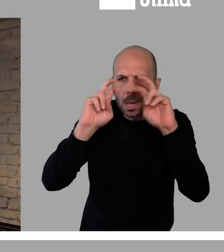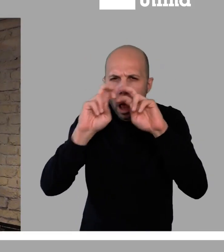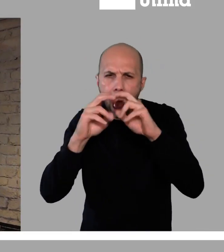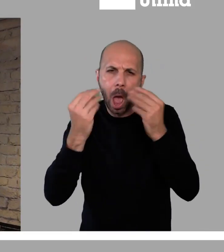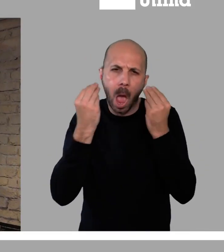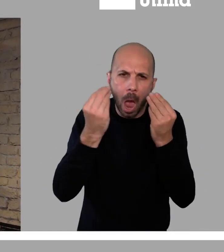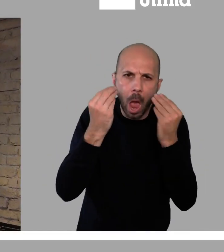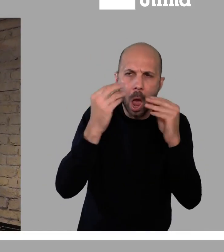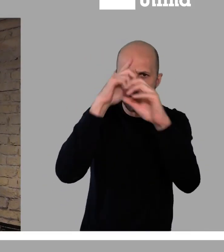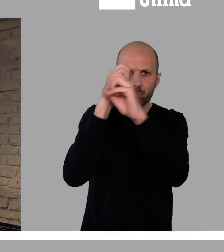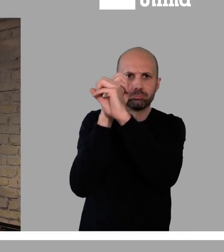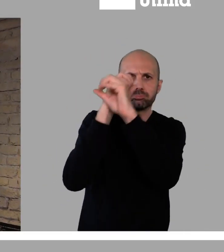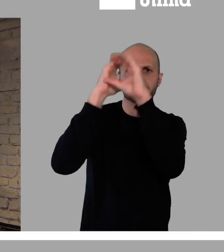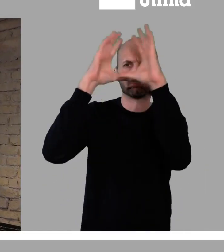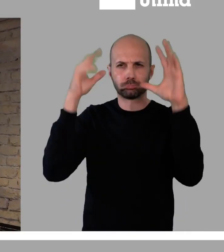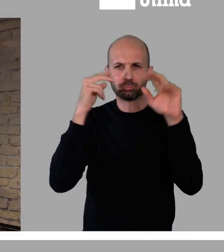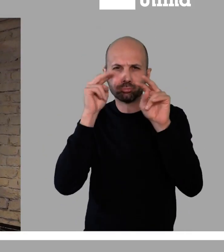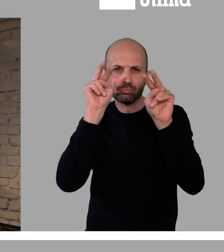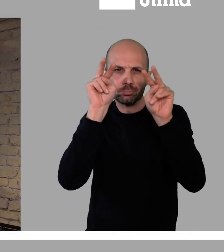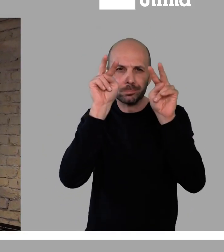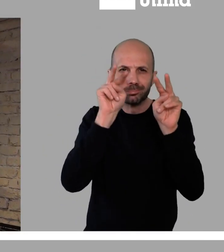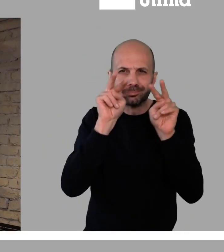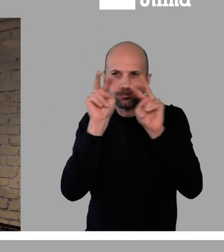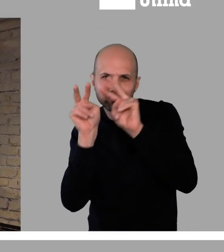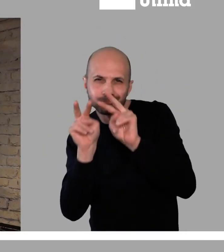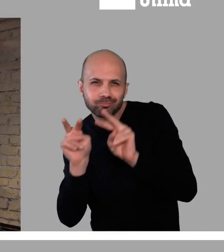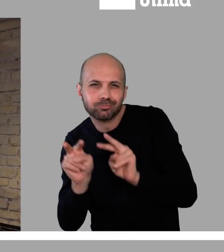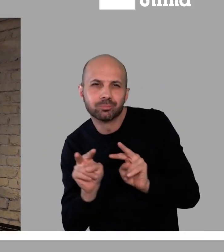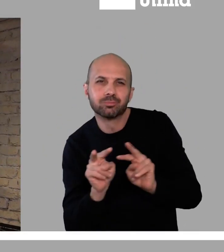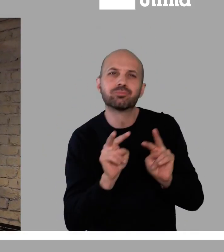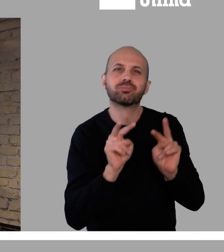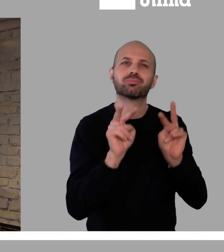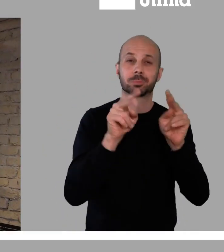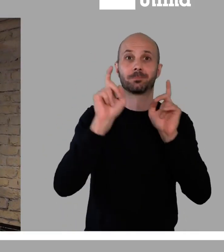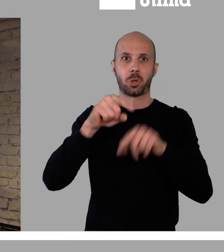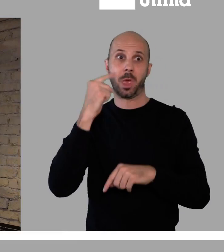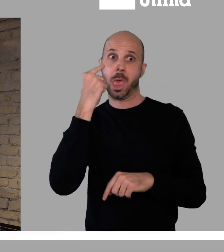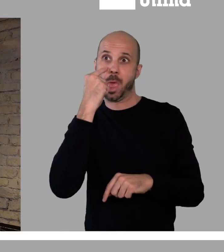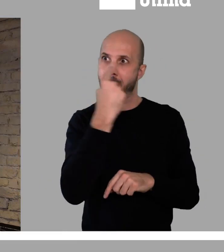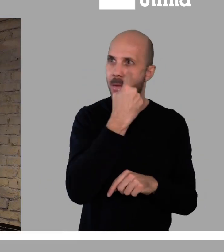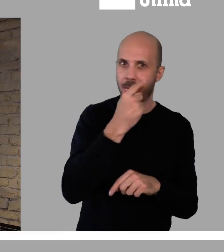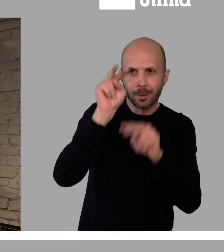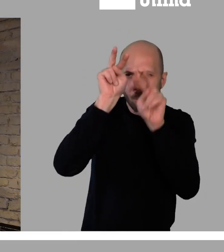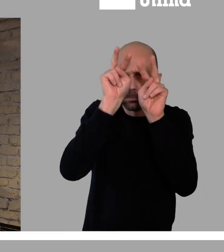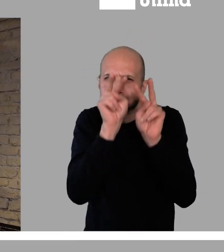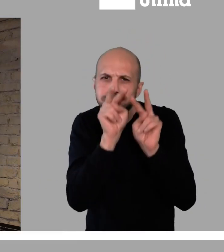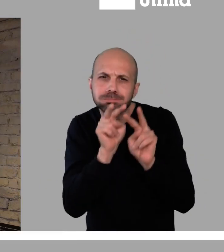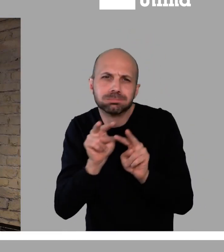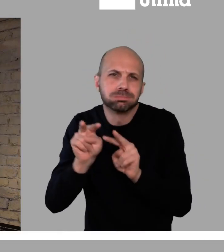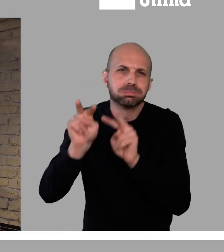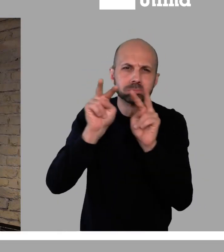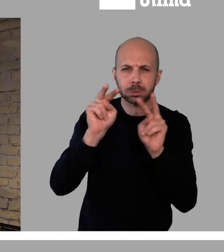the image of this statue we need to shift our focus